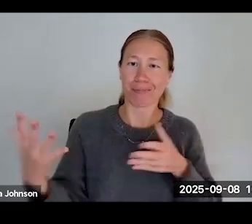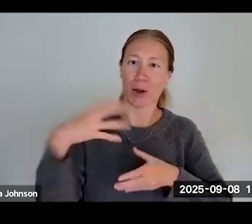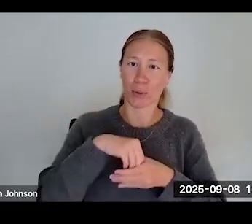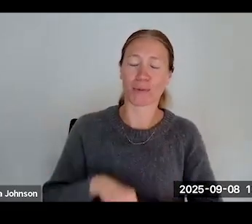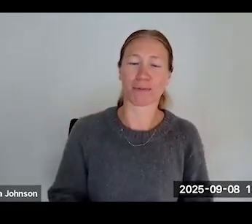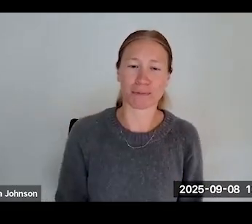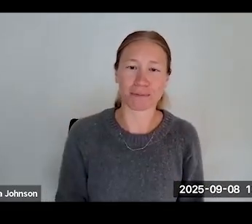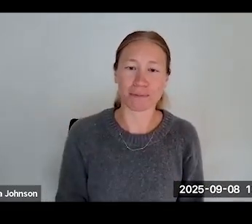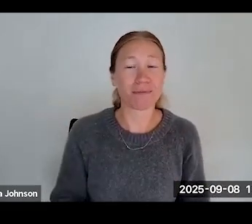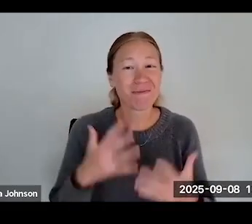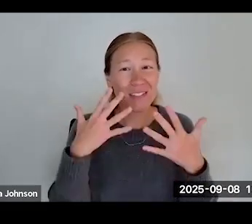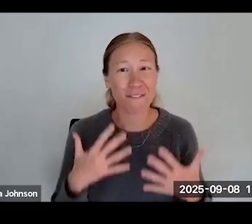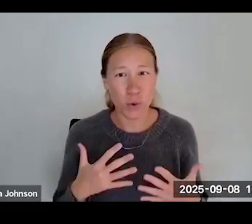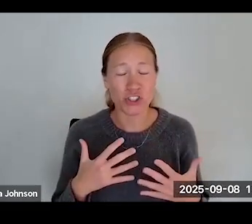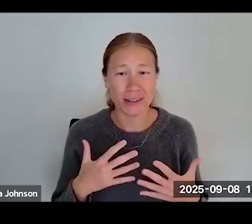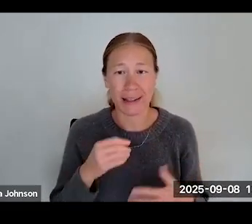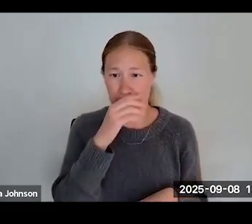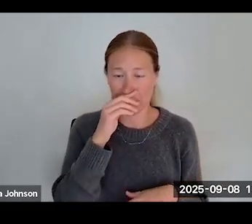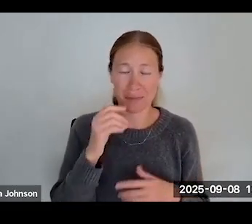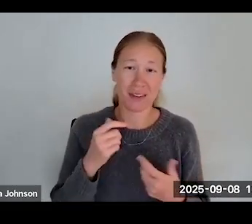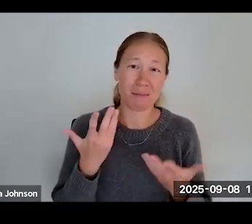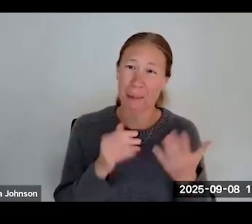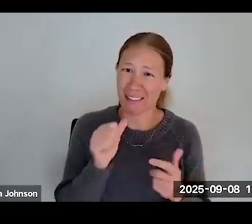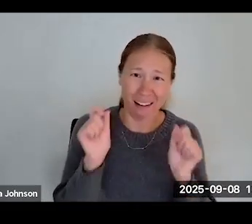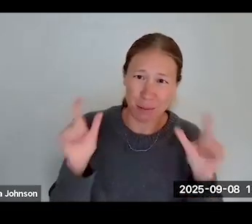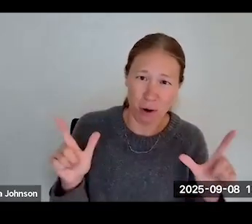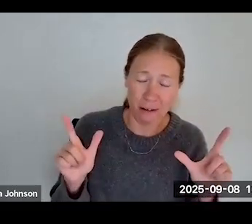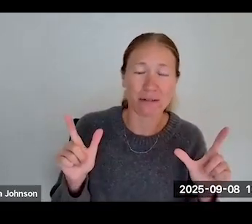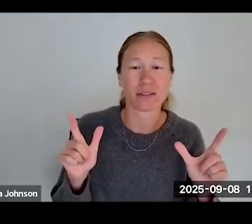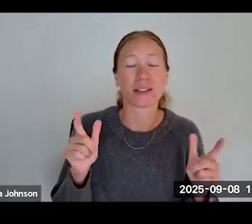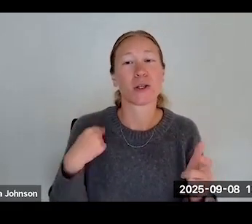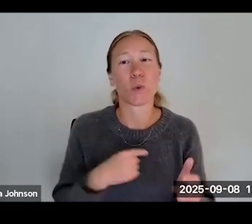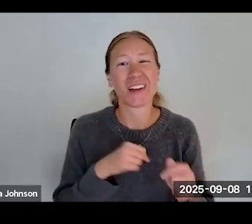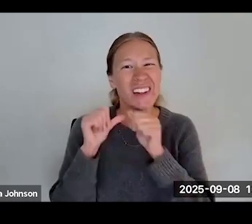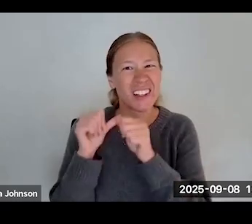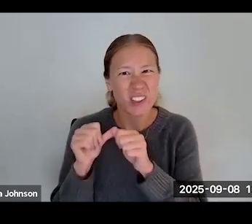Unfortunately, and perhaps not surprisingly, we continue to have a digital divide,